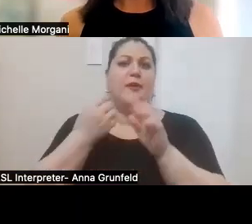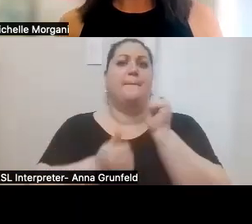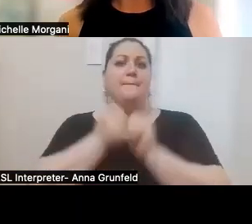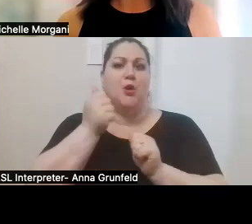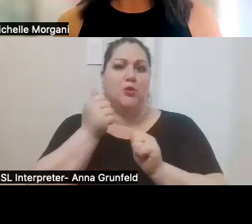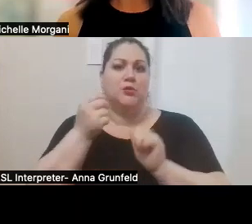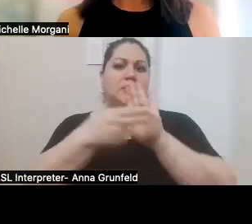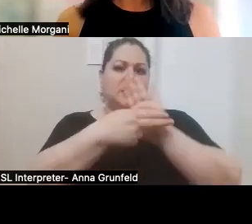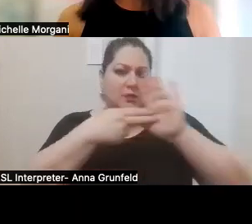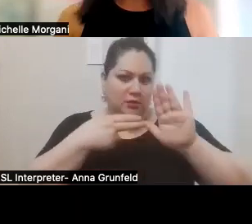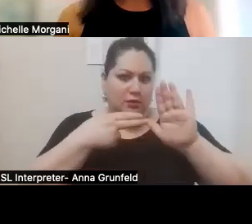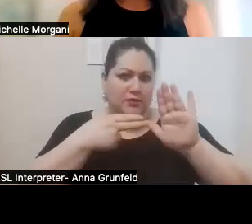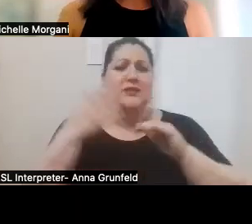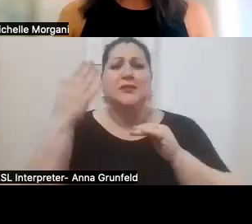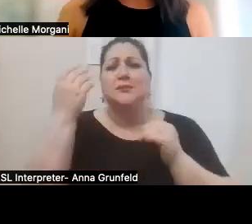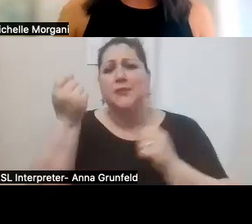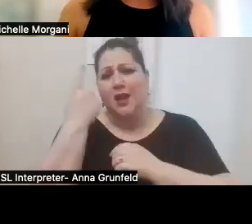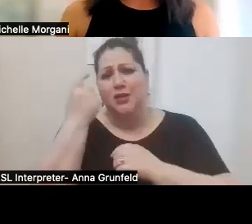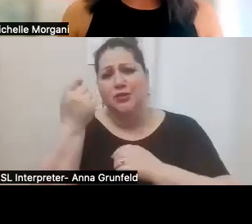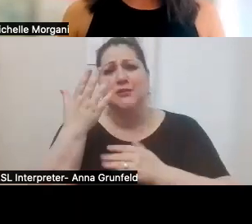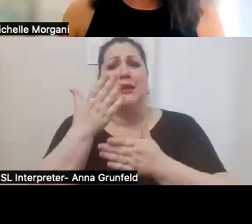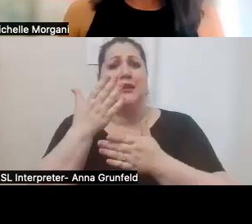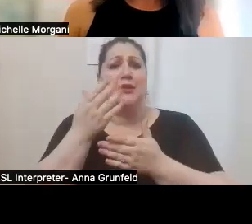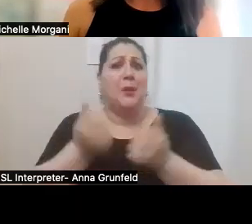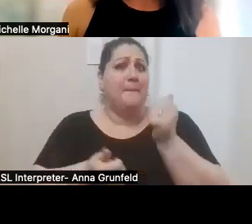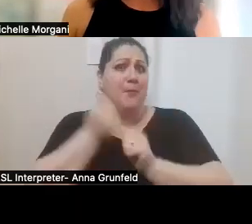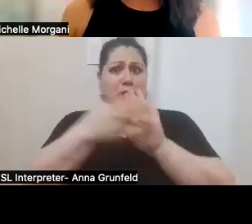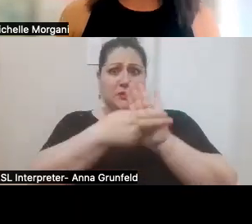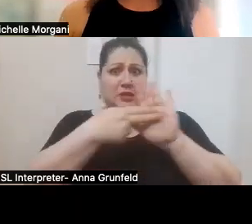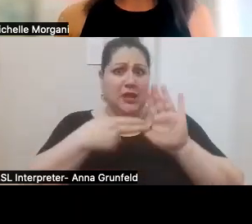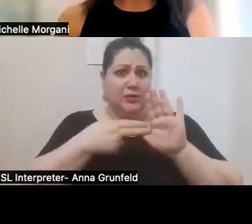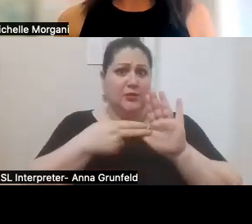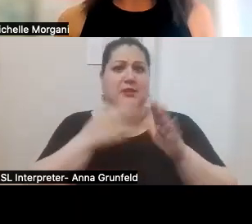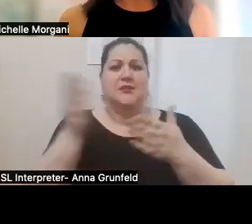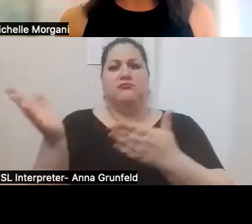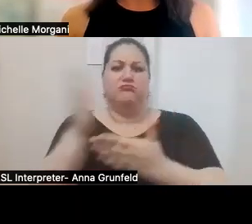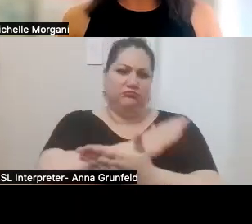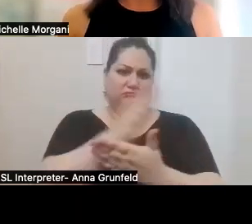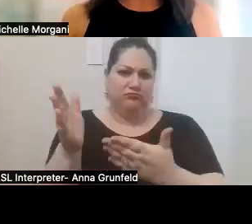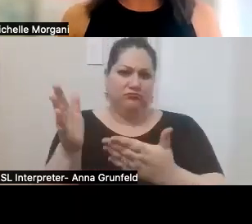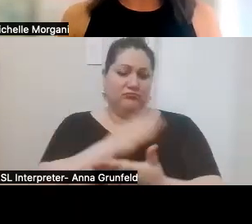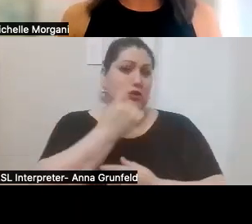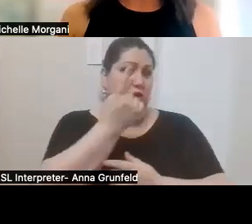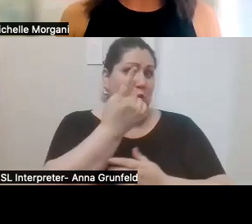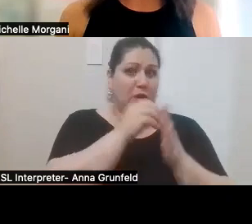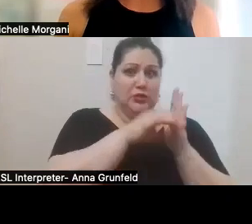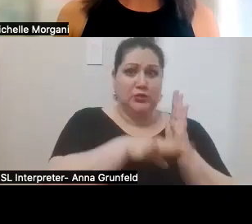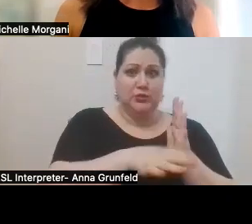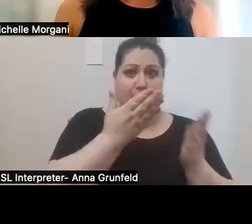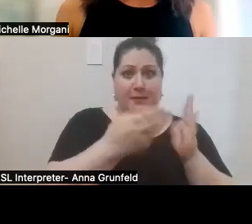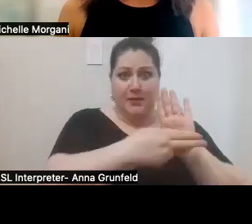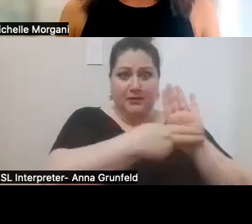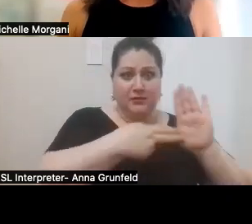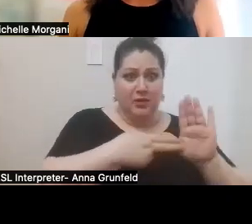So, what one student may have may look very different from another student diagnosed with a similar condition. 1:3:47So again,